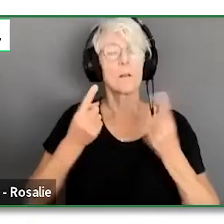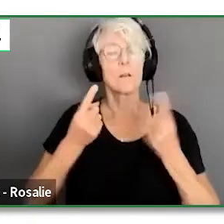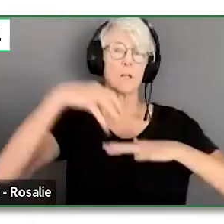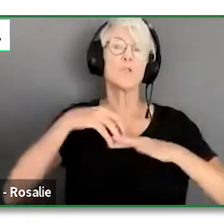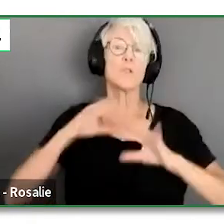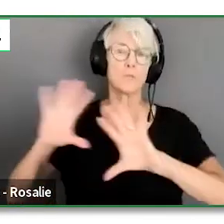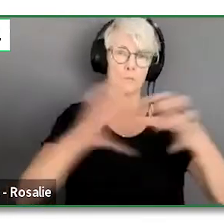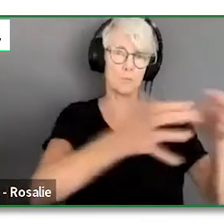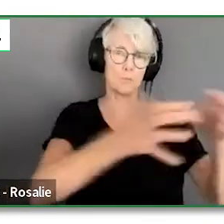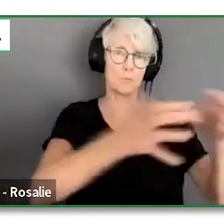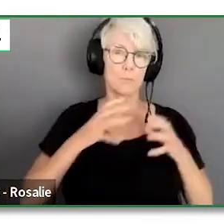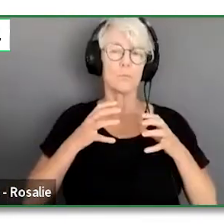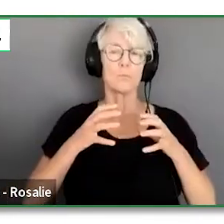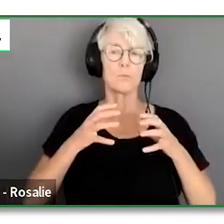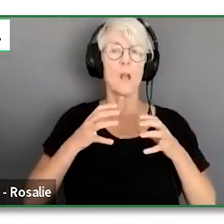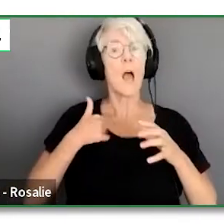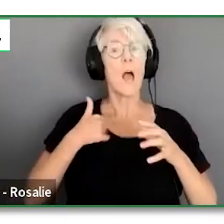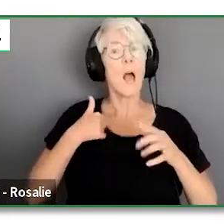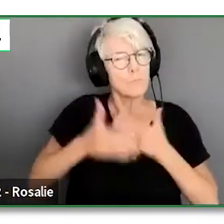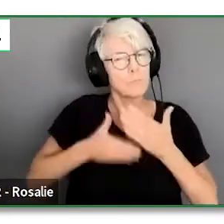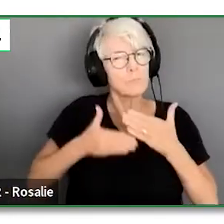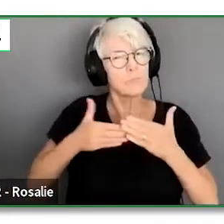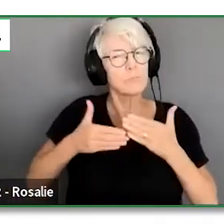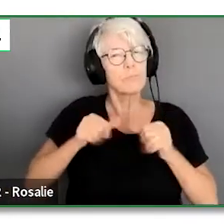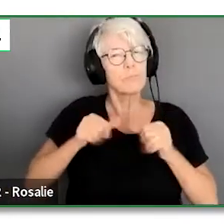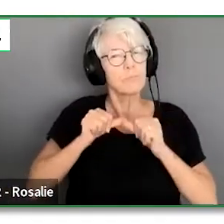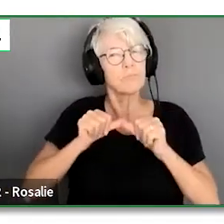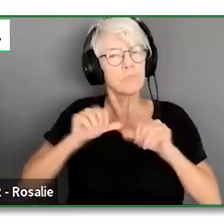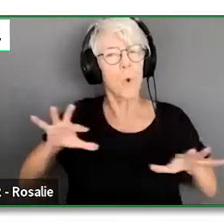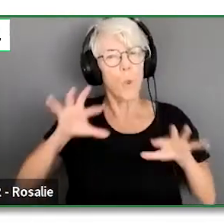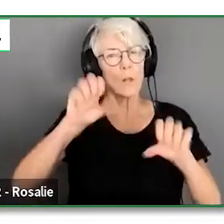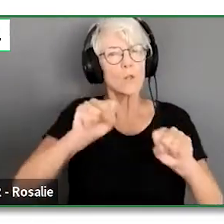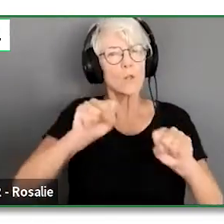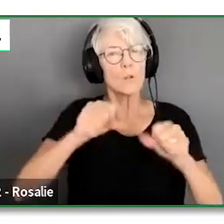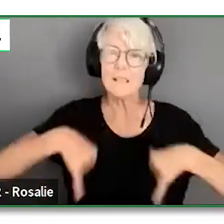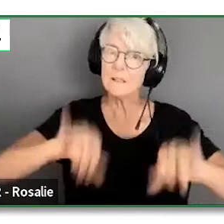ongoing process of colonialism. We invite all conference speakers and